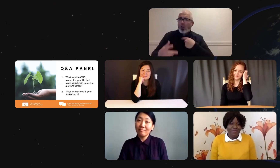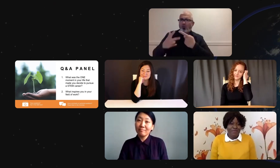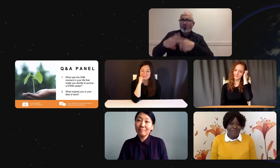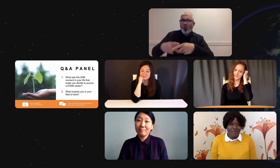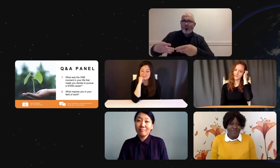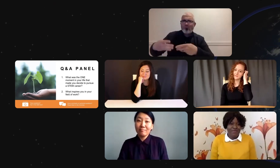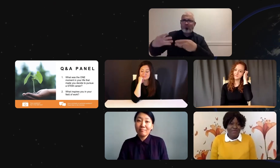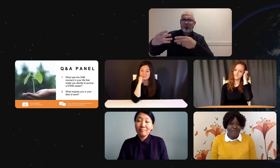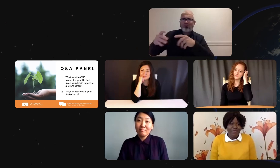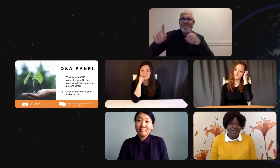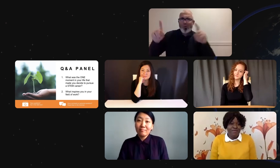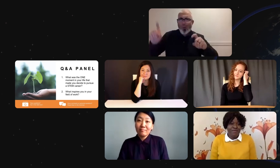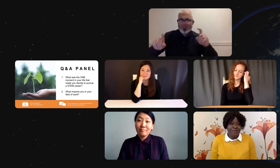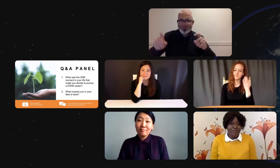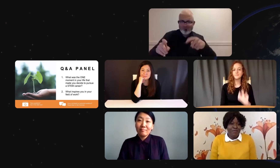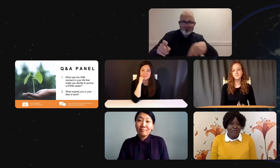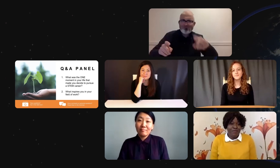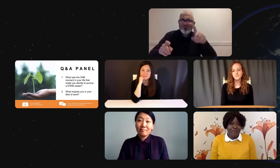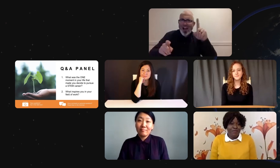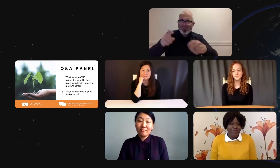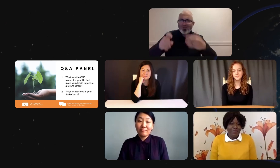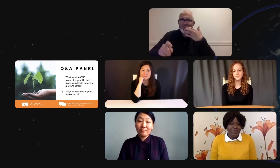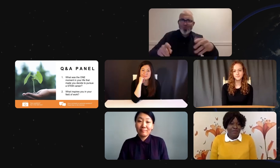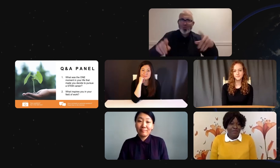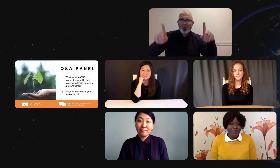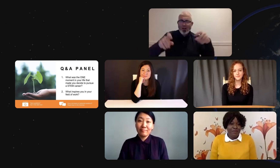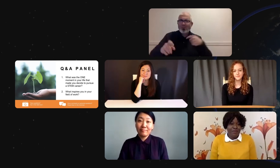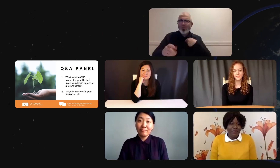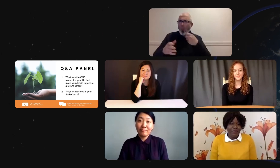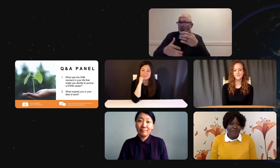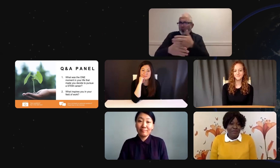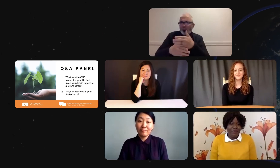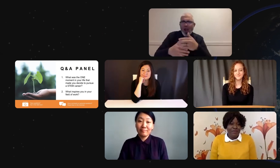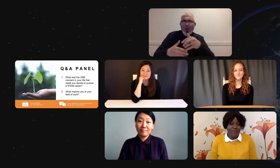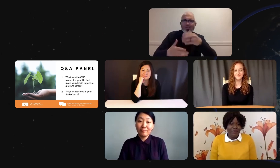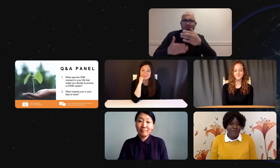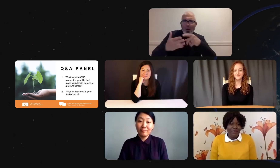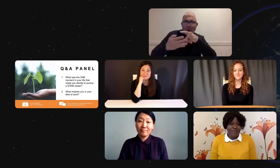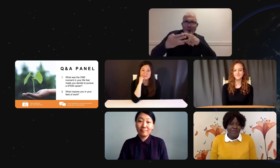Grow the pool!